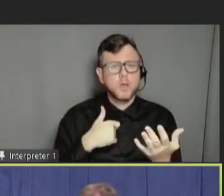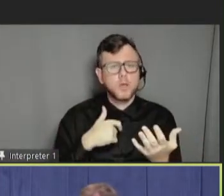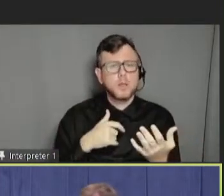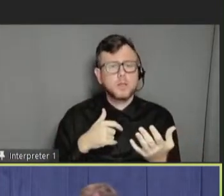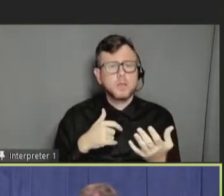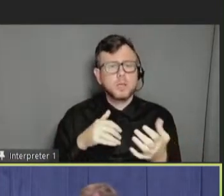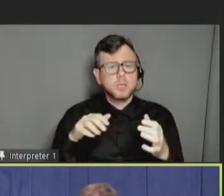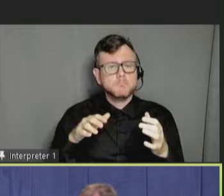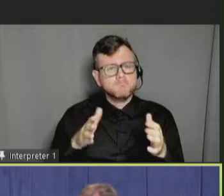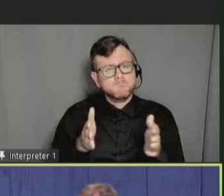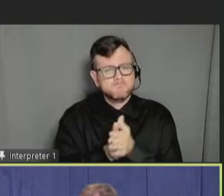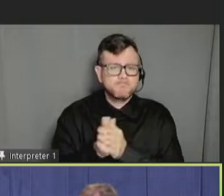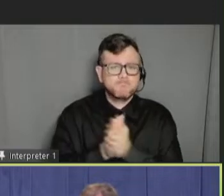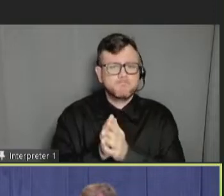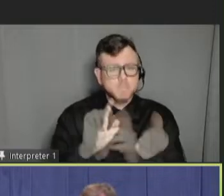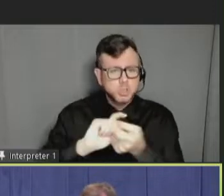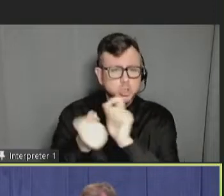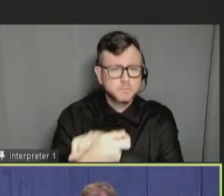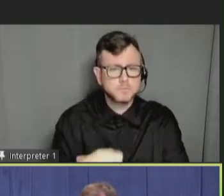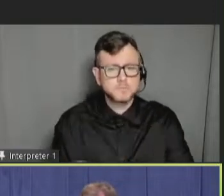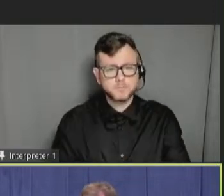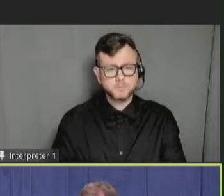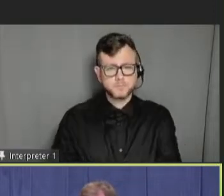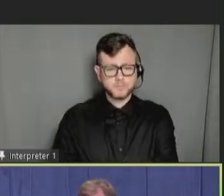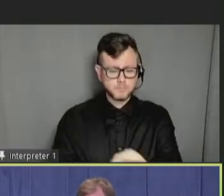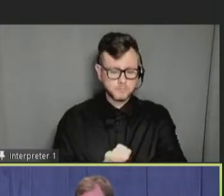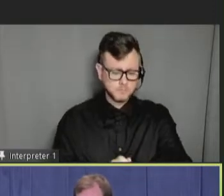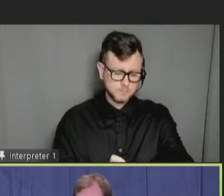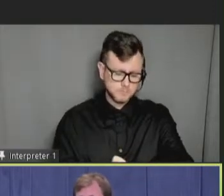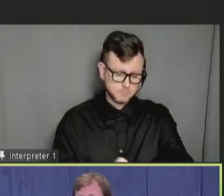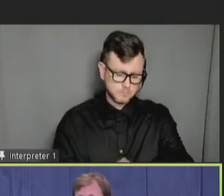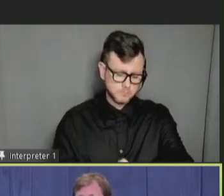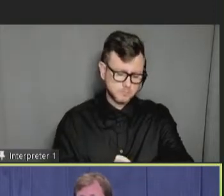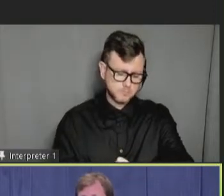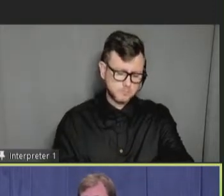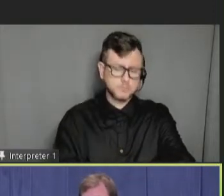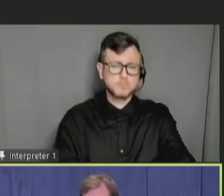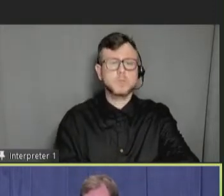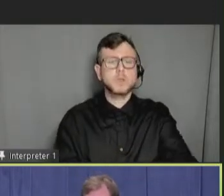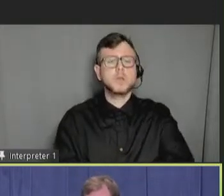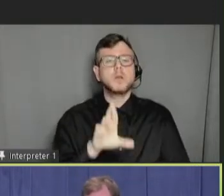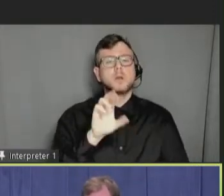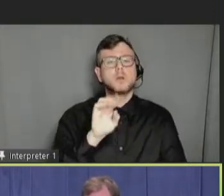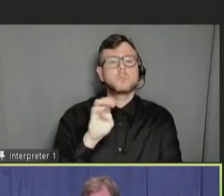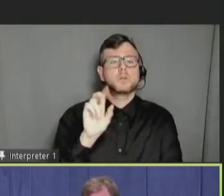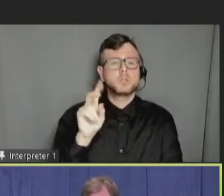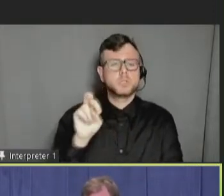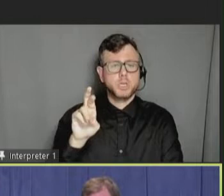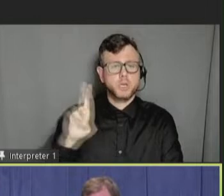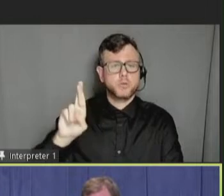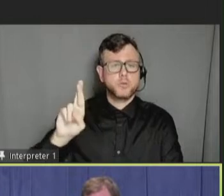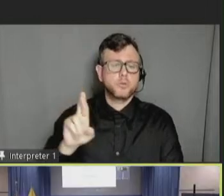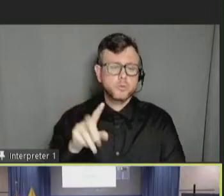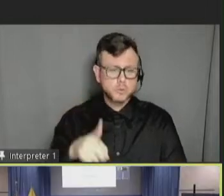Robert Hopkins: Robert Schechter? Robert Schechter: I'd like to echo the appreciation for your presentation and all